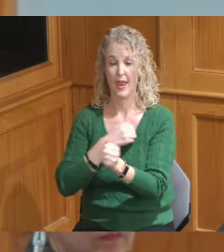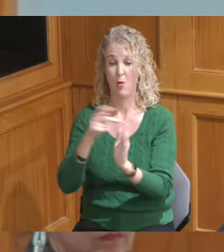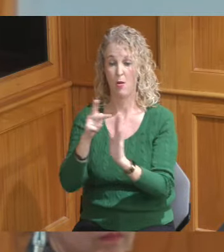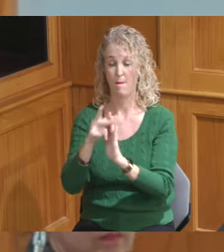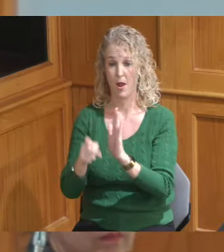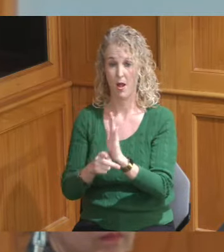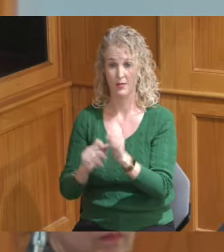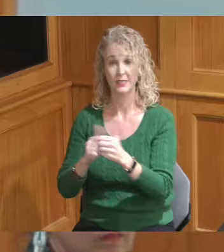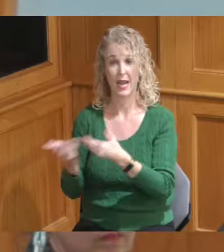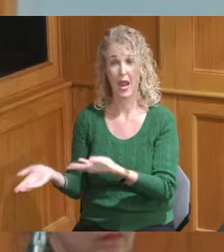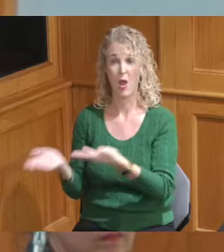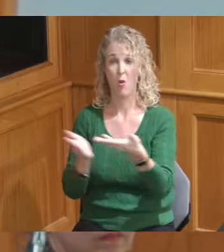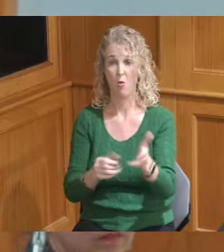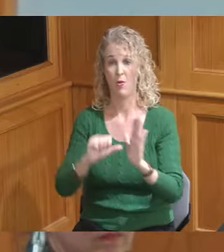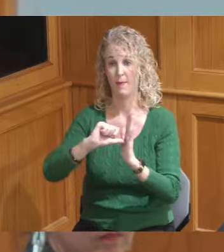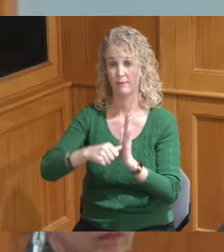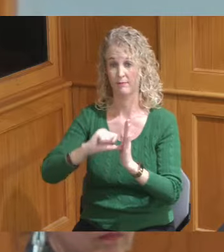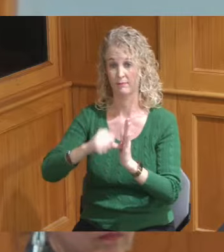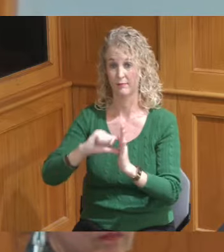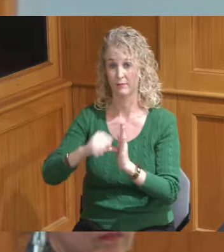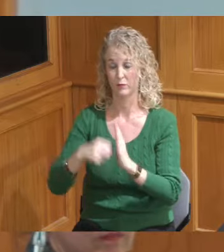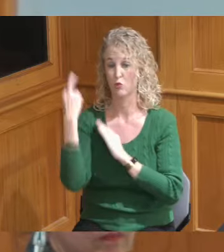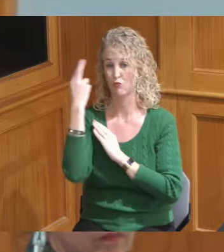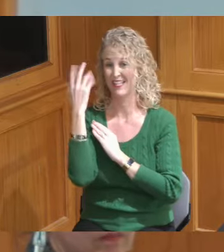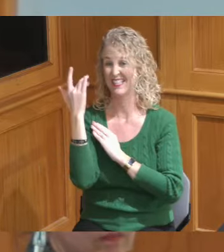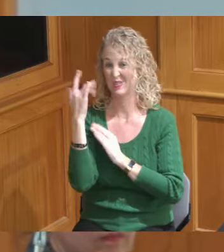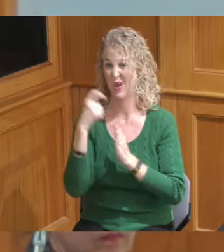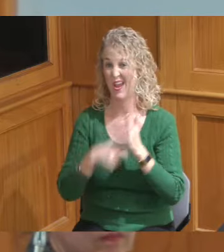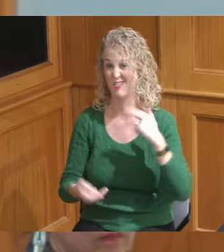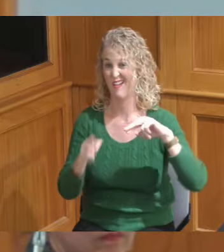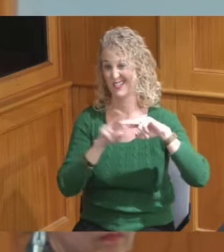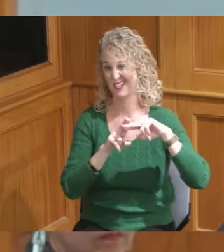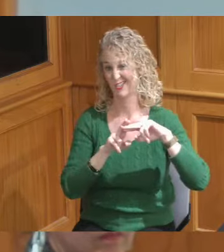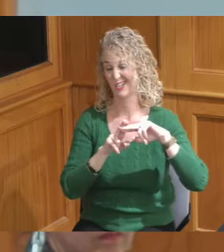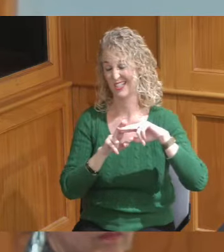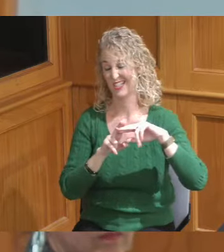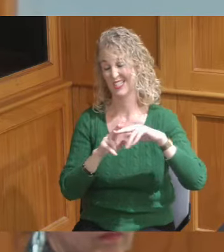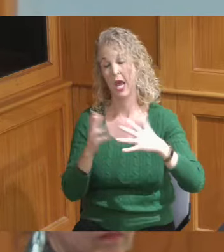forward and highlighting the reasons for those cost increases so that we would understand oh